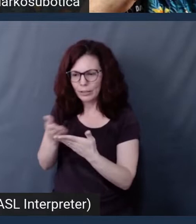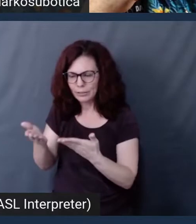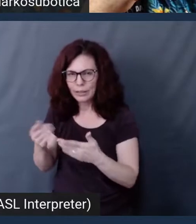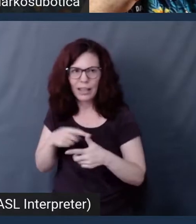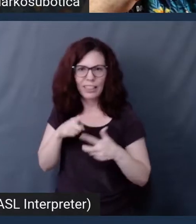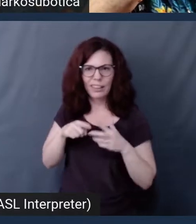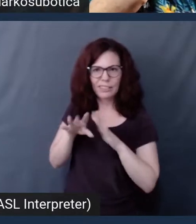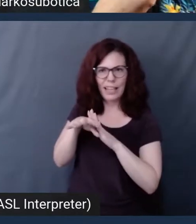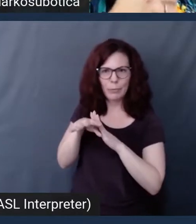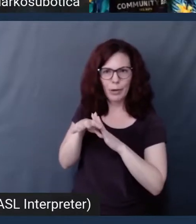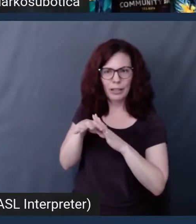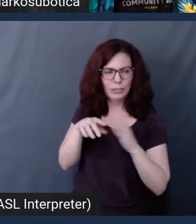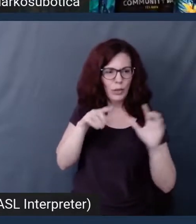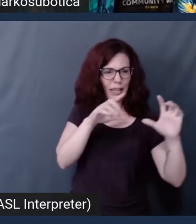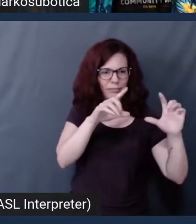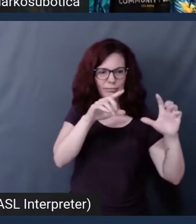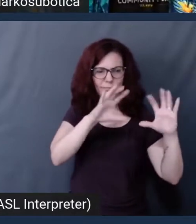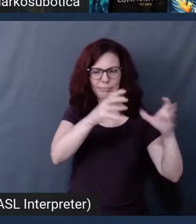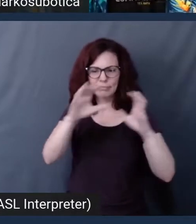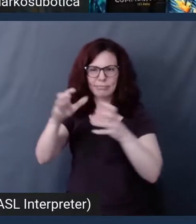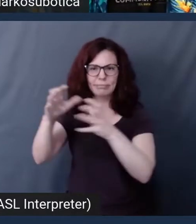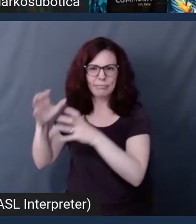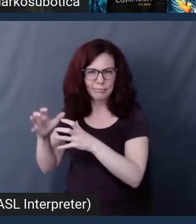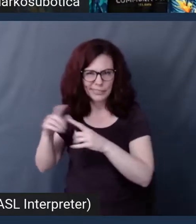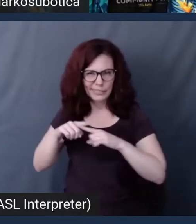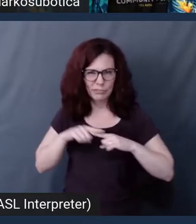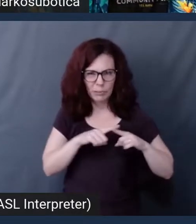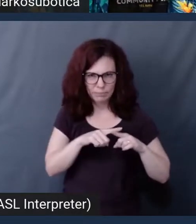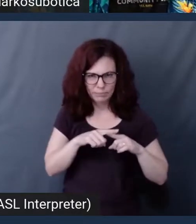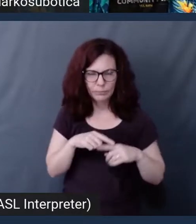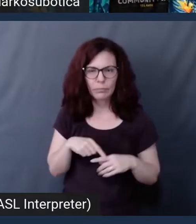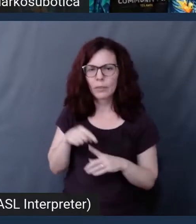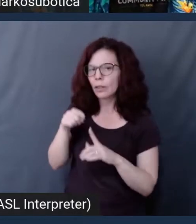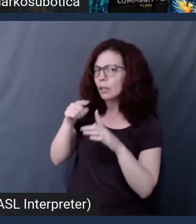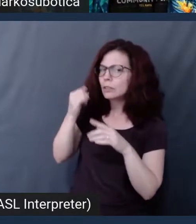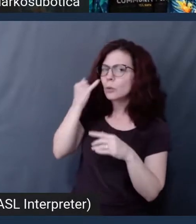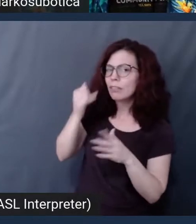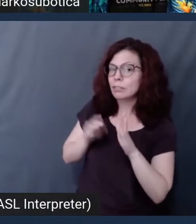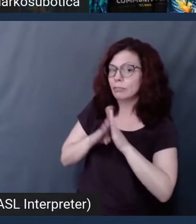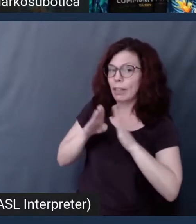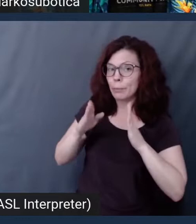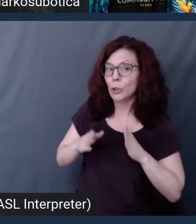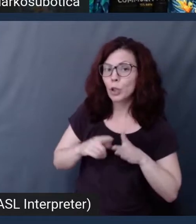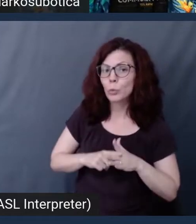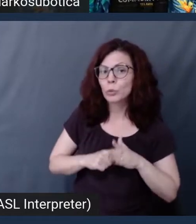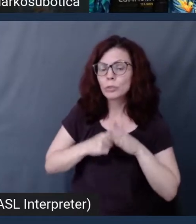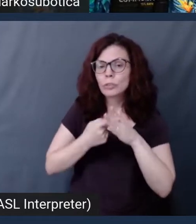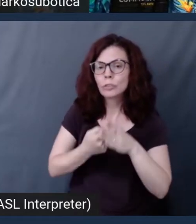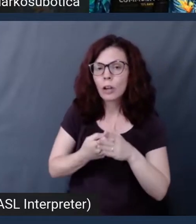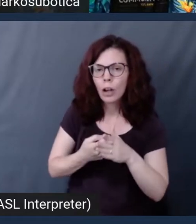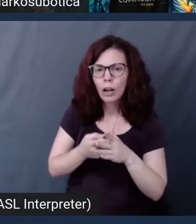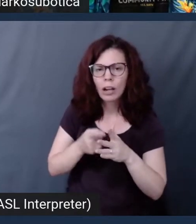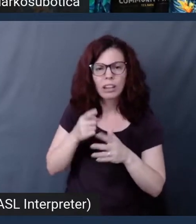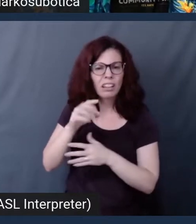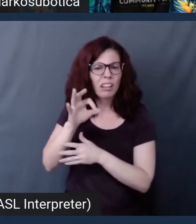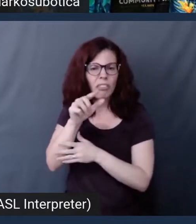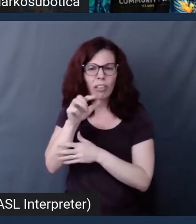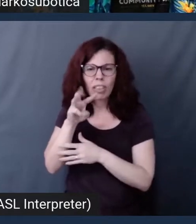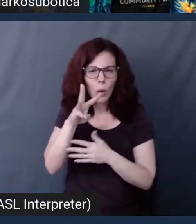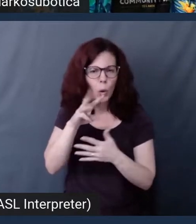So there are these few different pieces. But if developers were to get started, what does the flow, do they start at the console